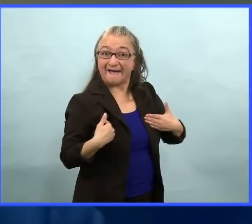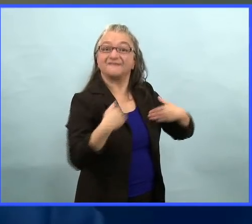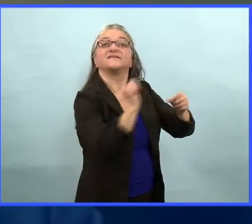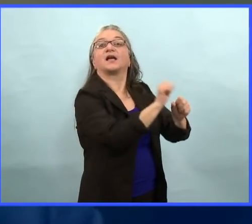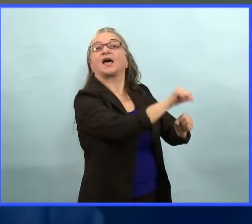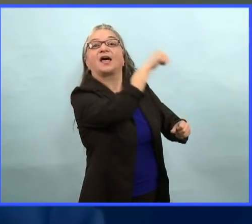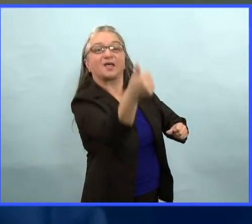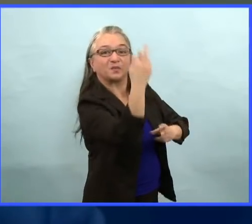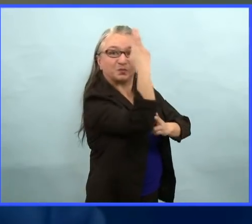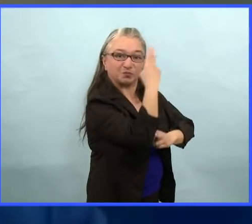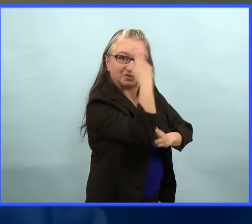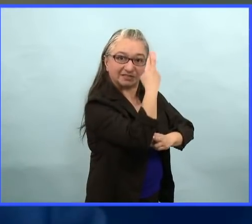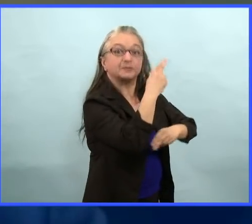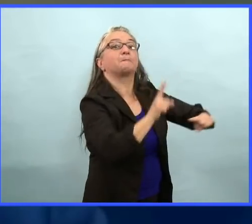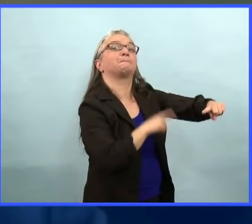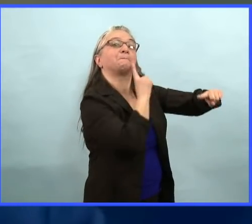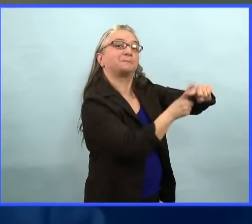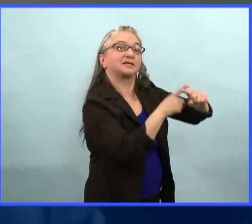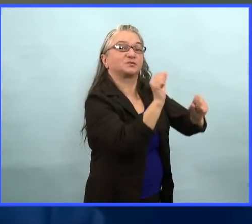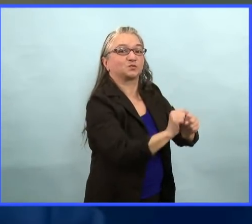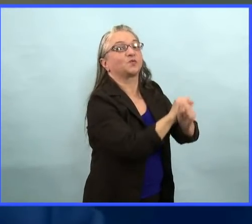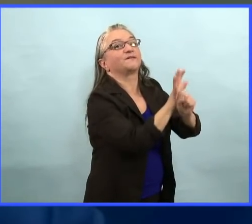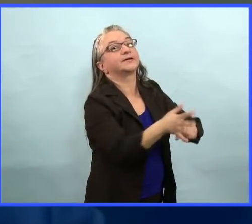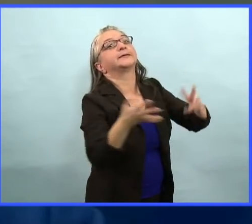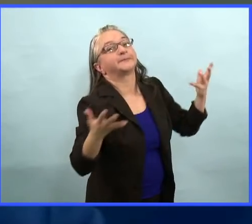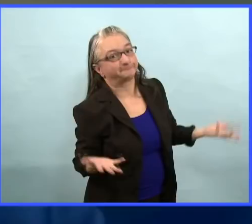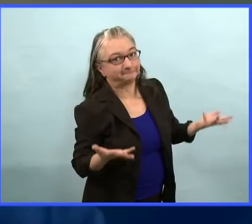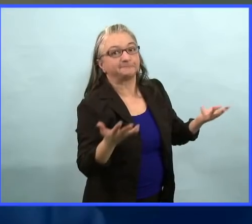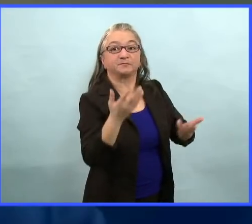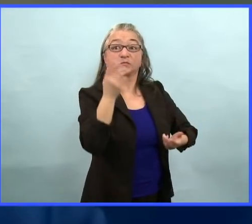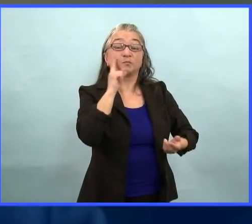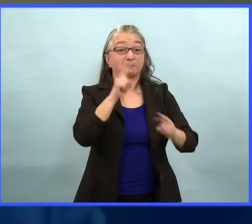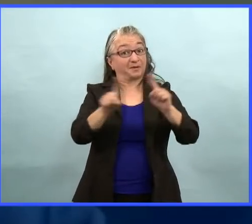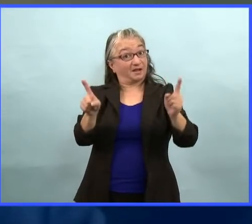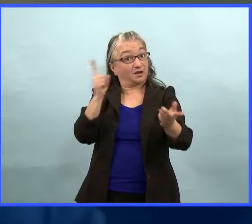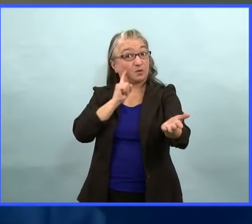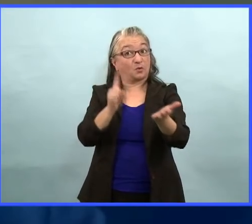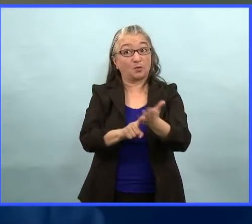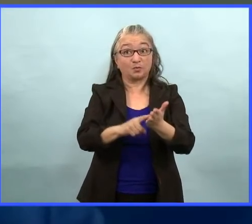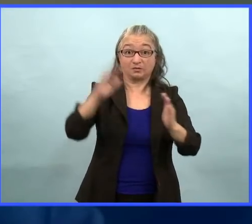covert so it gives us a sense of the trajectory of covid and the impact on our health care system